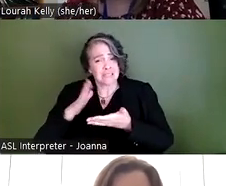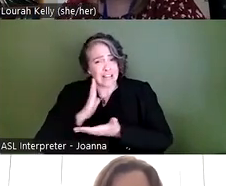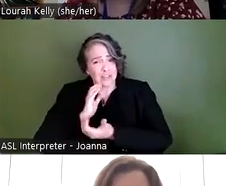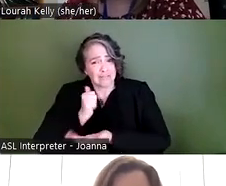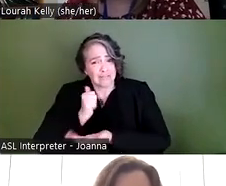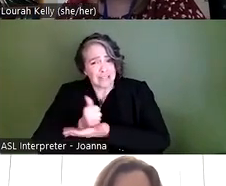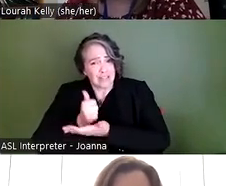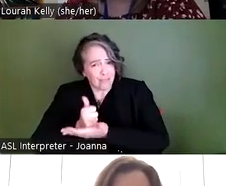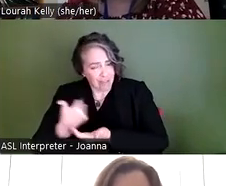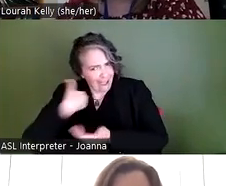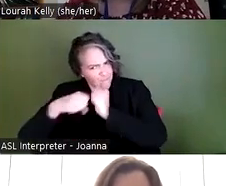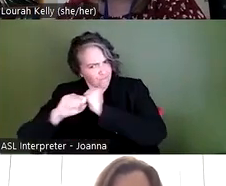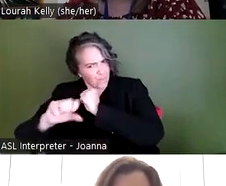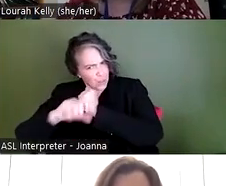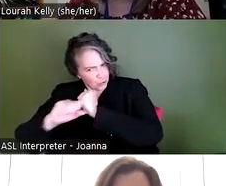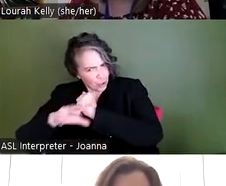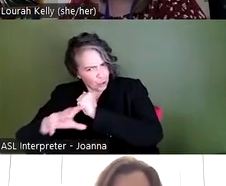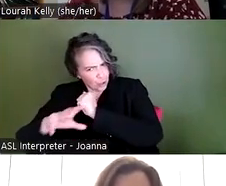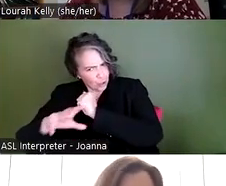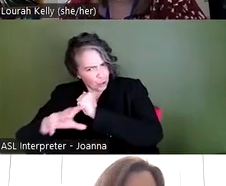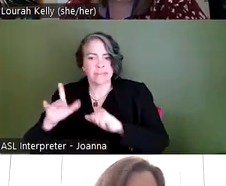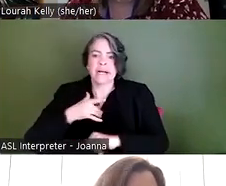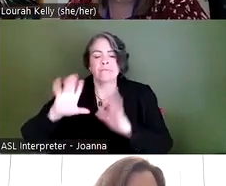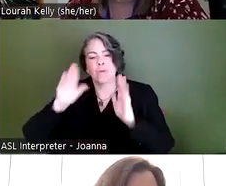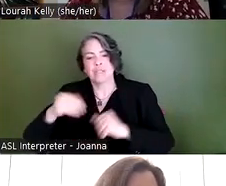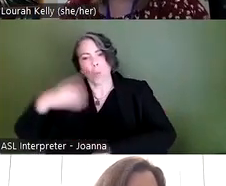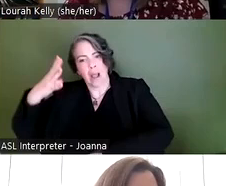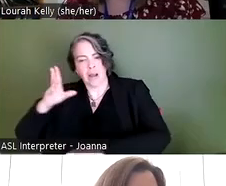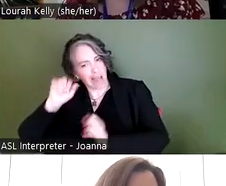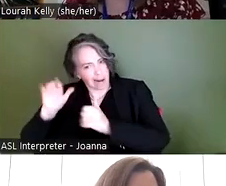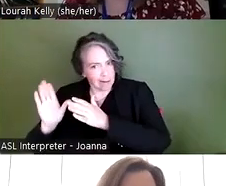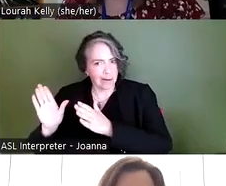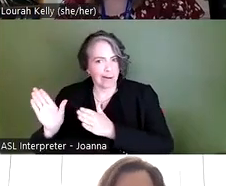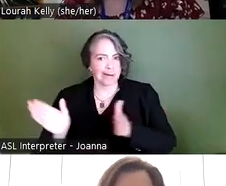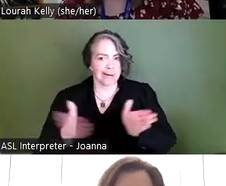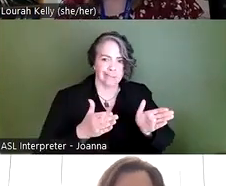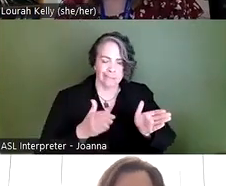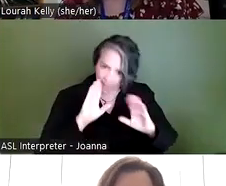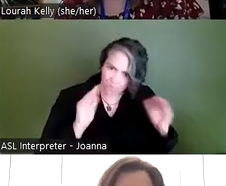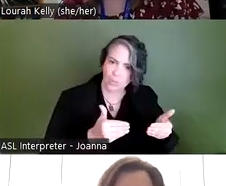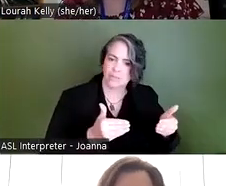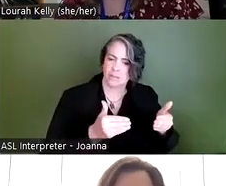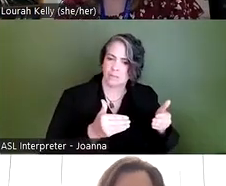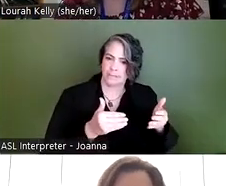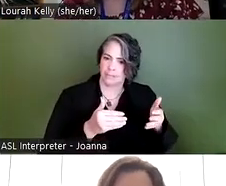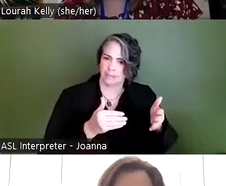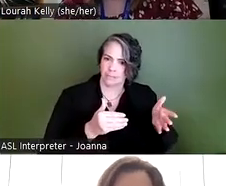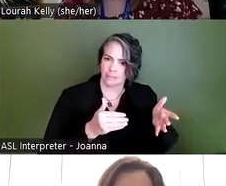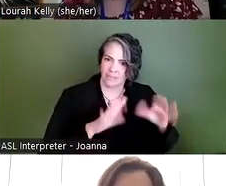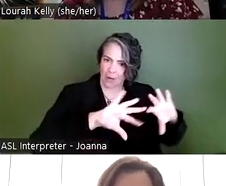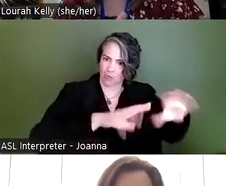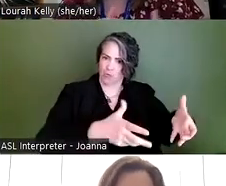of co-occurring suicidality and substance use. This could also look like making our brochures,